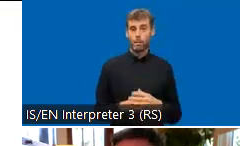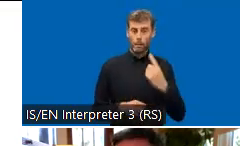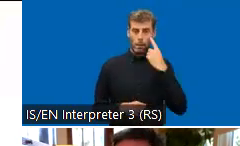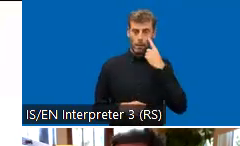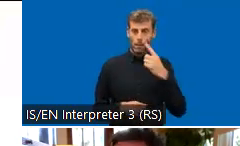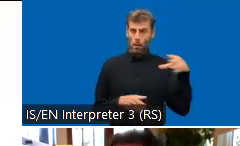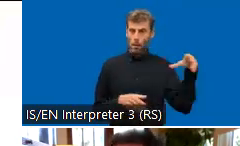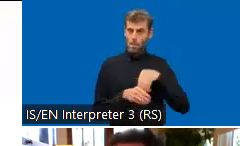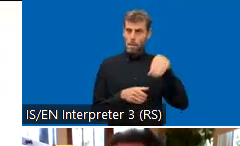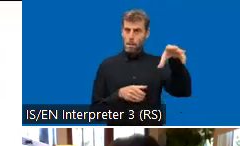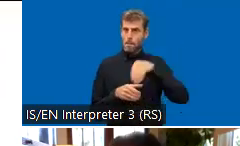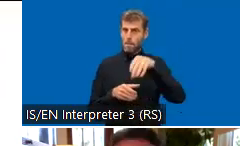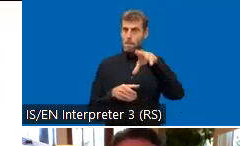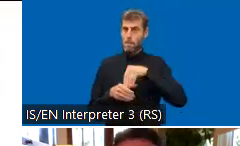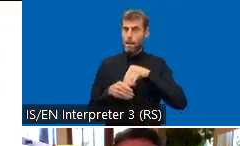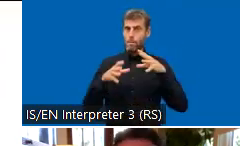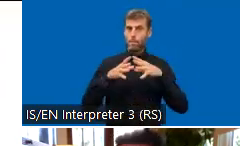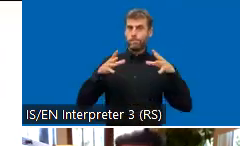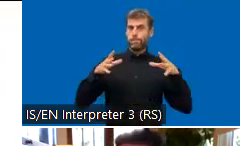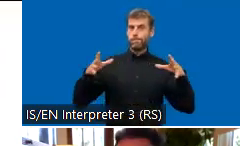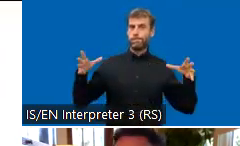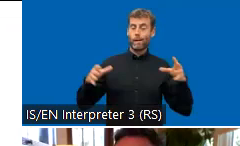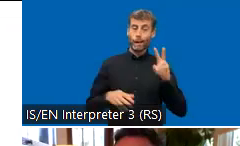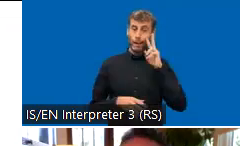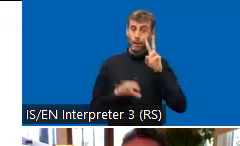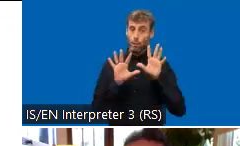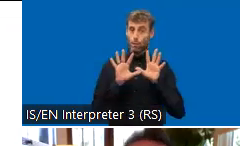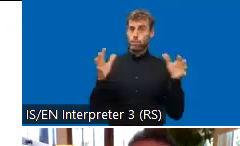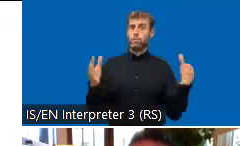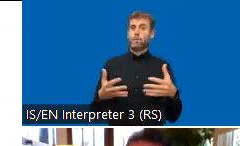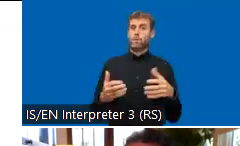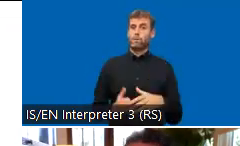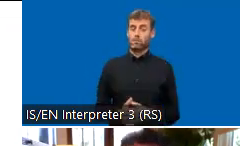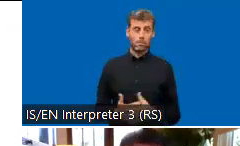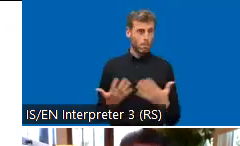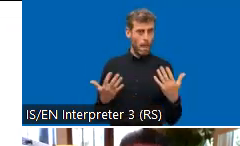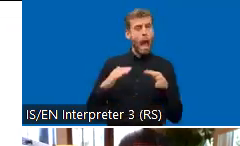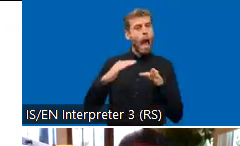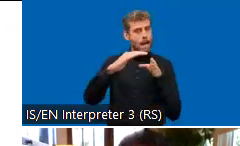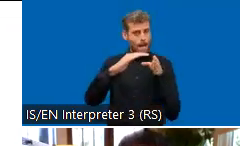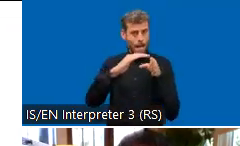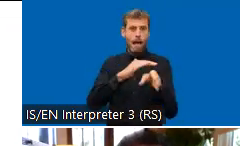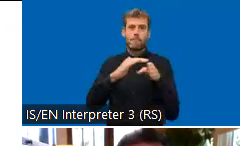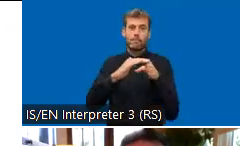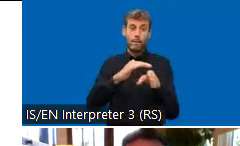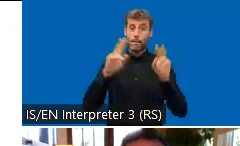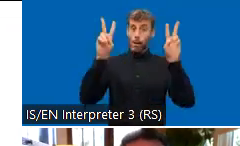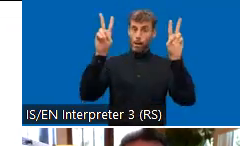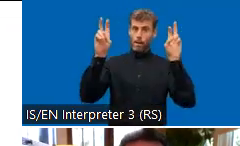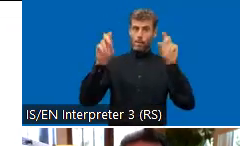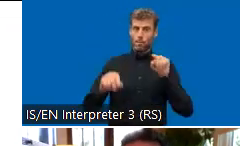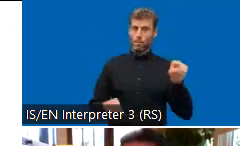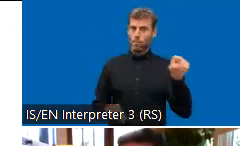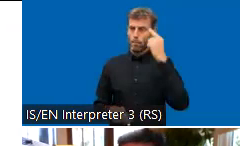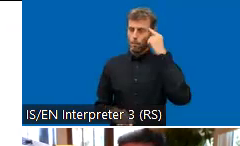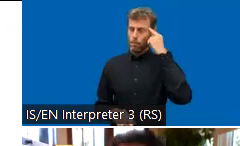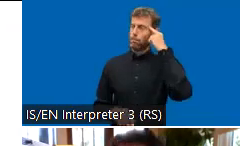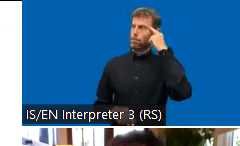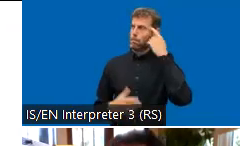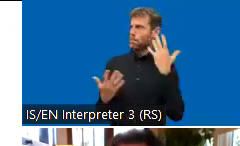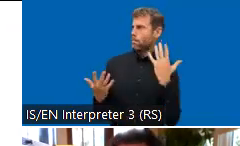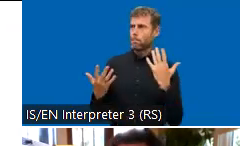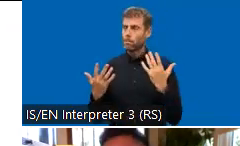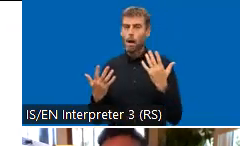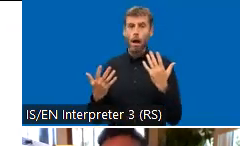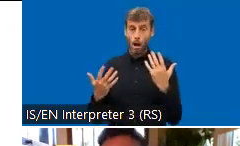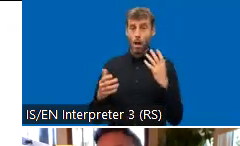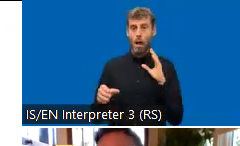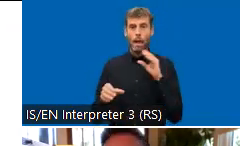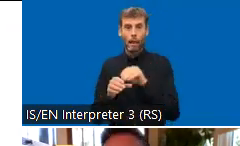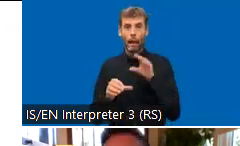they are growing too. We are seeing definitely a shift right now with inclusion. It's an exciting time for us. Last year, our membership grew, from an organizational standpoint,